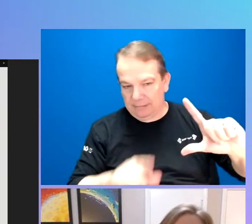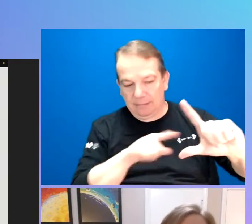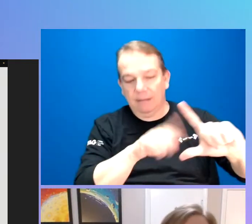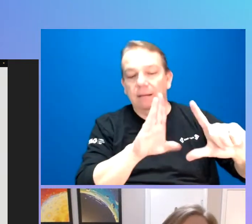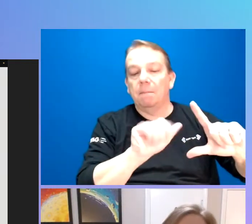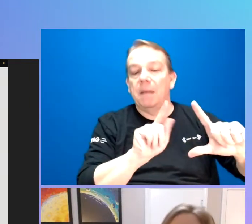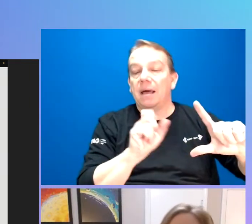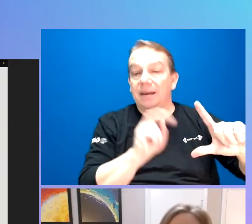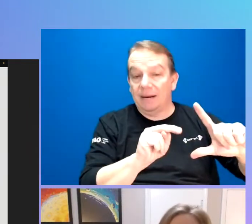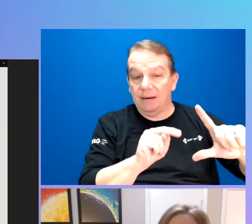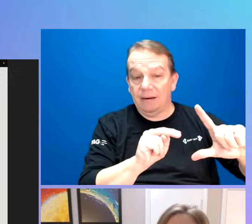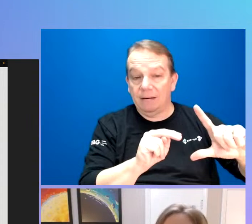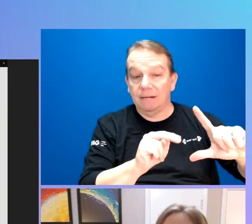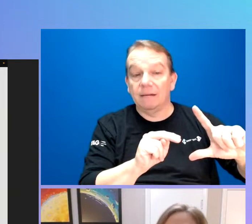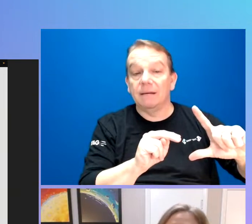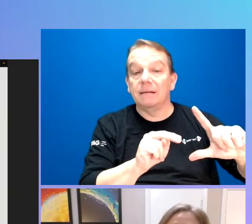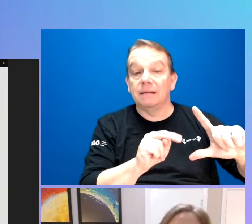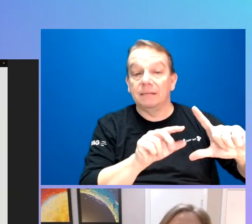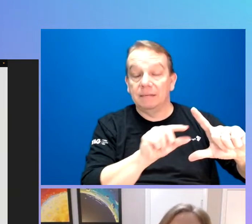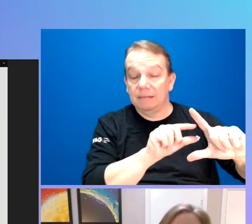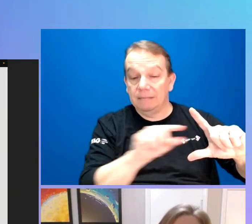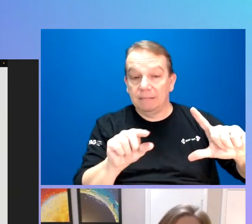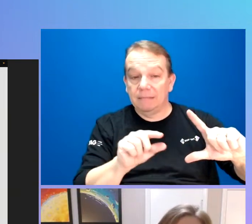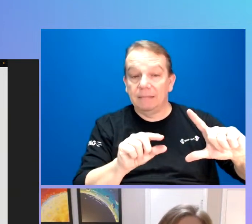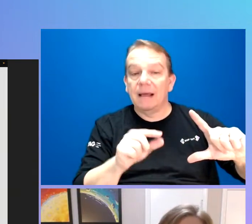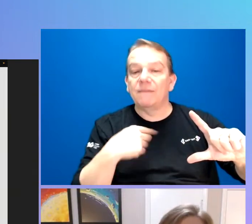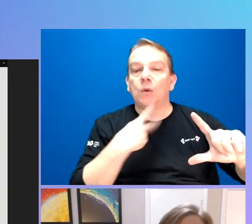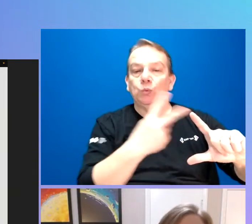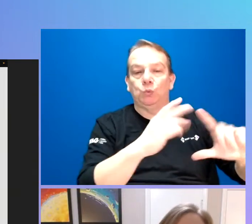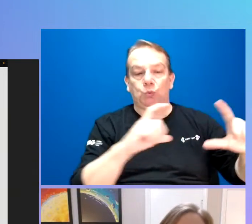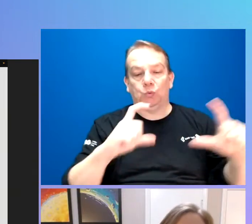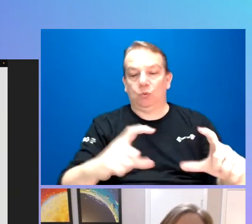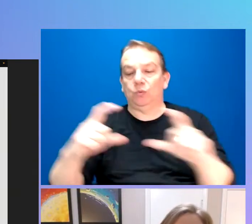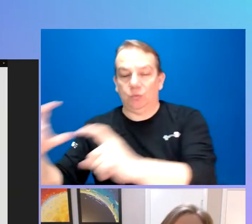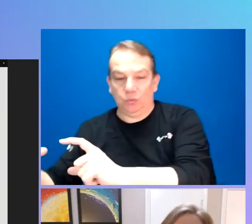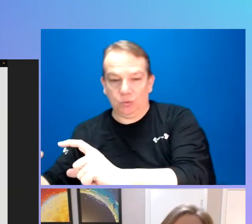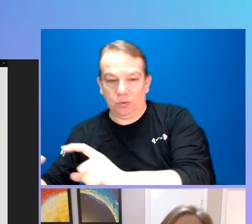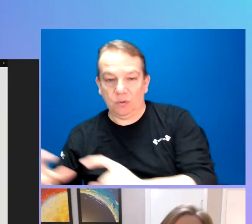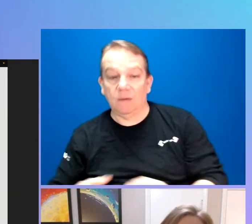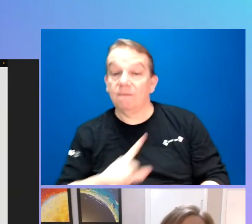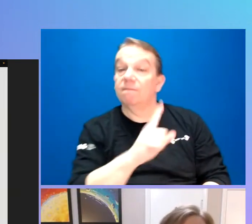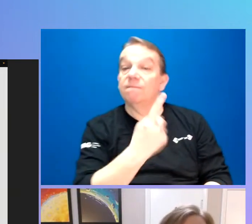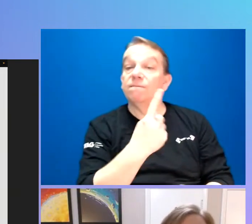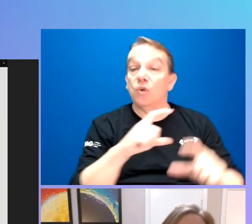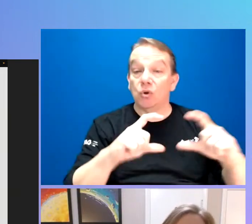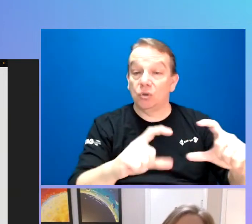the word button I have two different attributes. The name